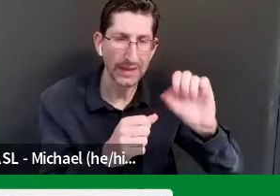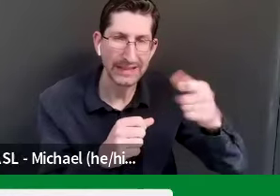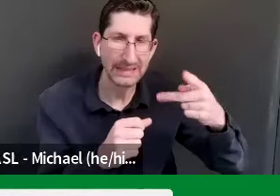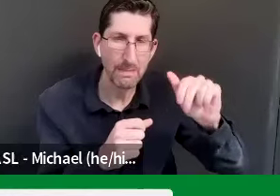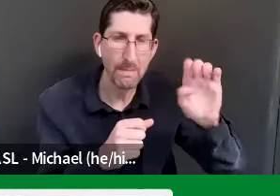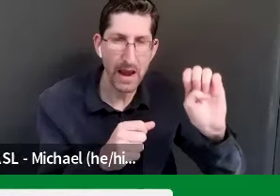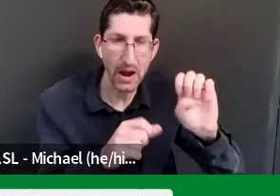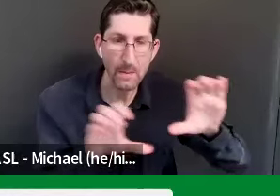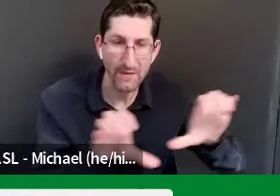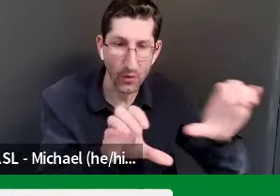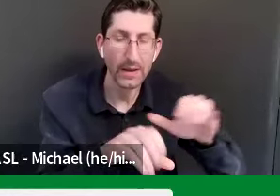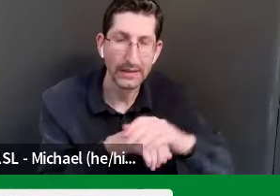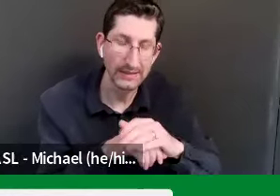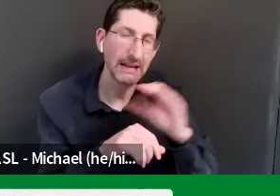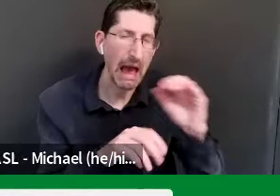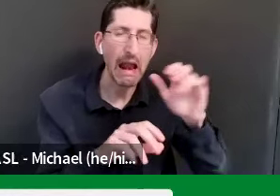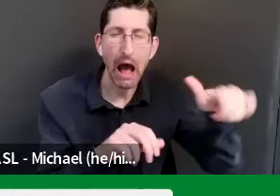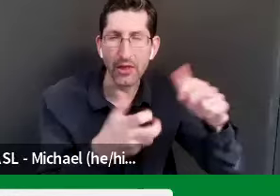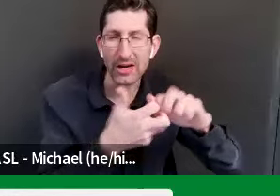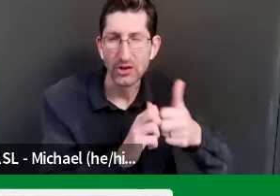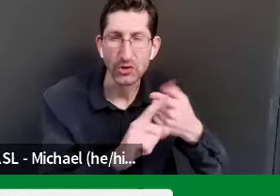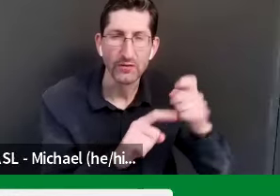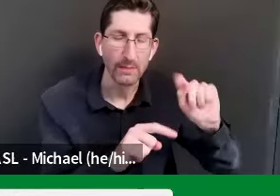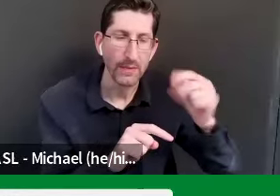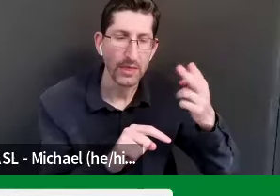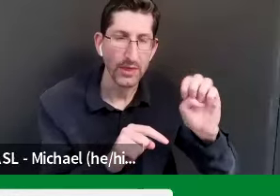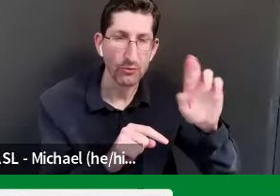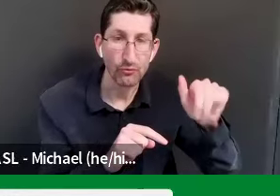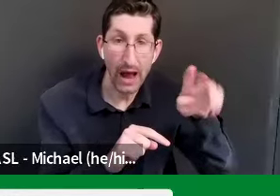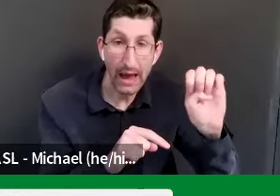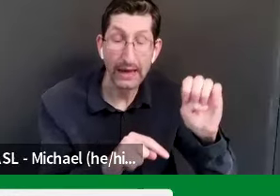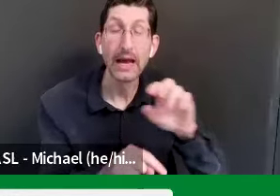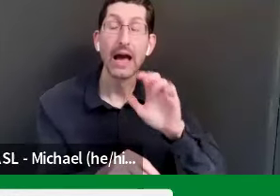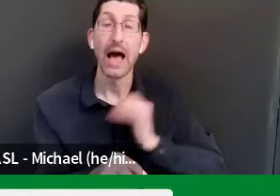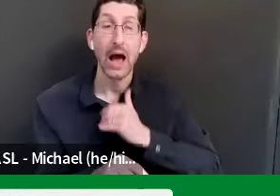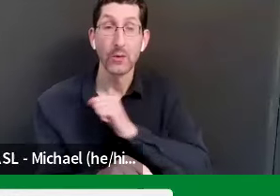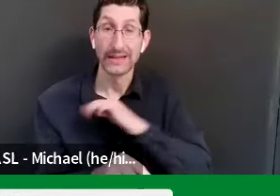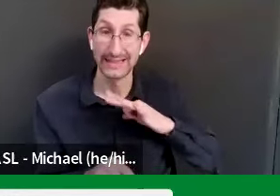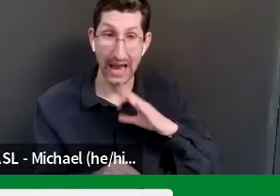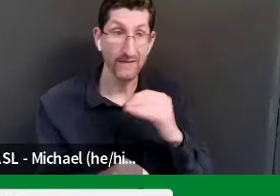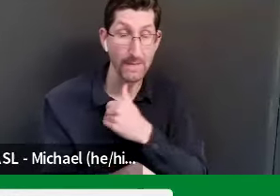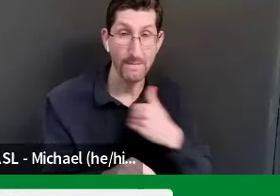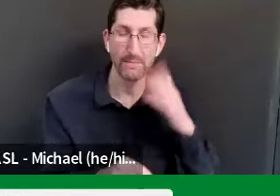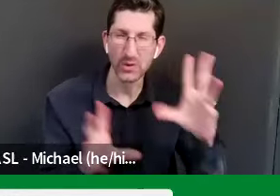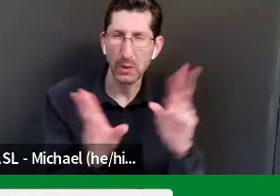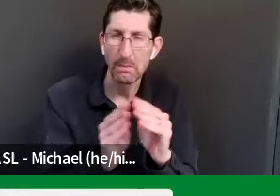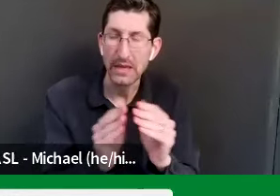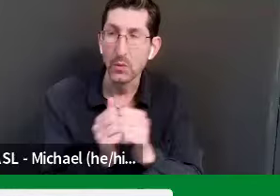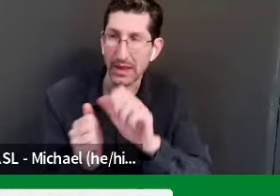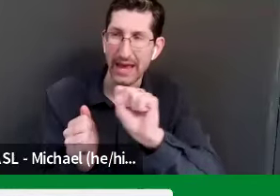DEVELOPMENT OF SPARE PERFORMANCE AND ANY OTHER RIDE CONCERNS THAT RIDERS HAVE. UNZ THE PROPOSAL, WORKING GROUP,